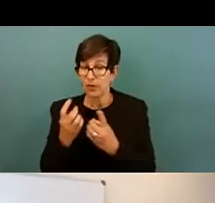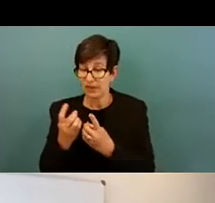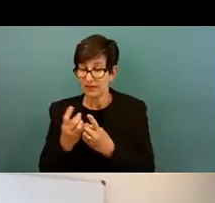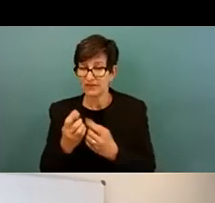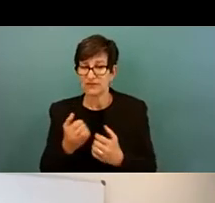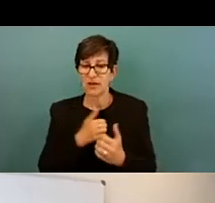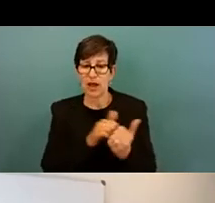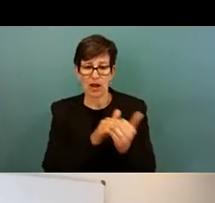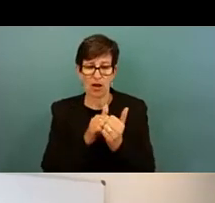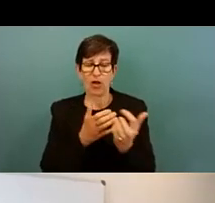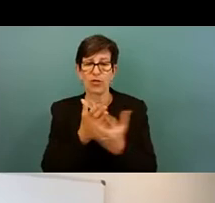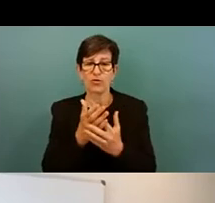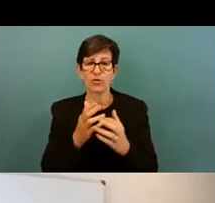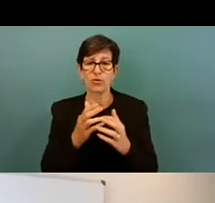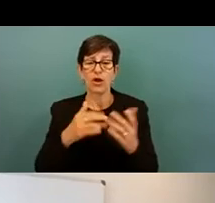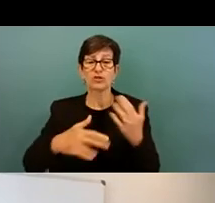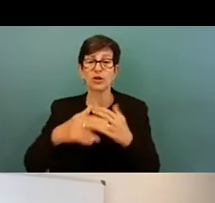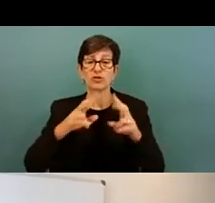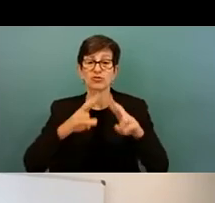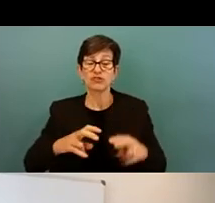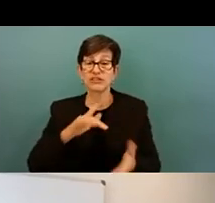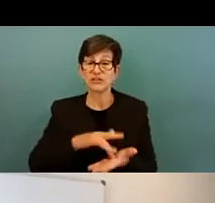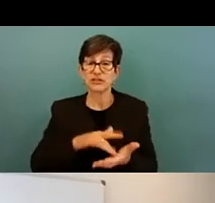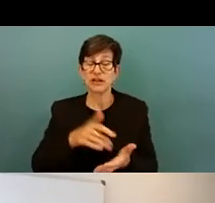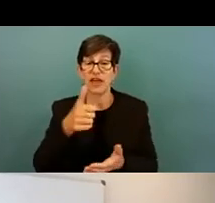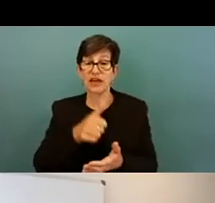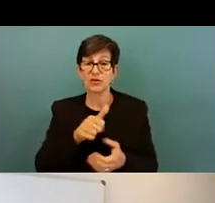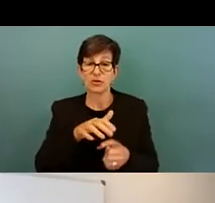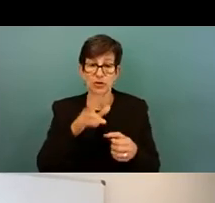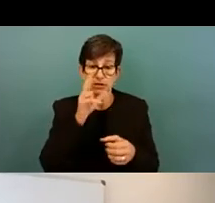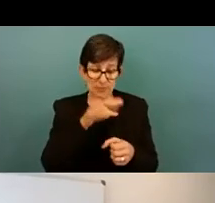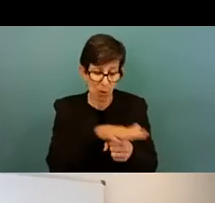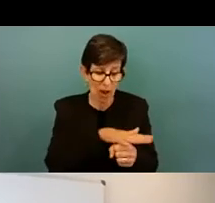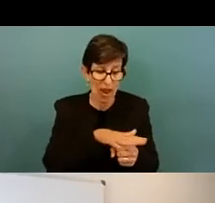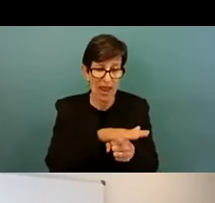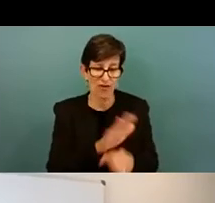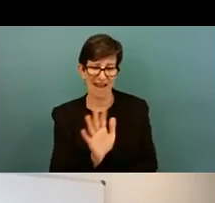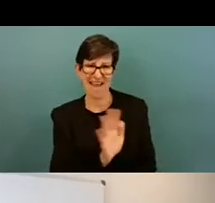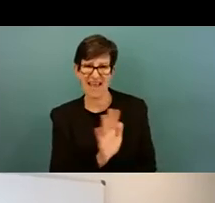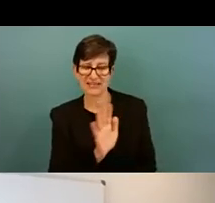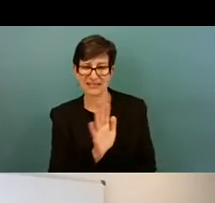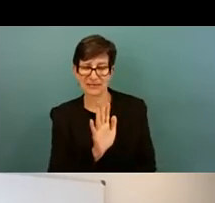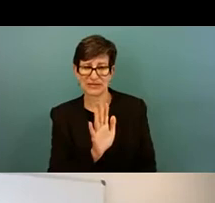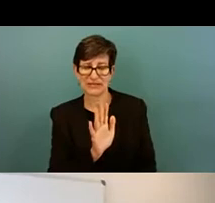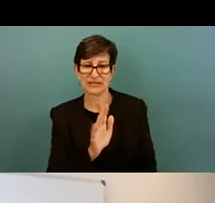Research Centre use small area estimates in relation to the data that relates to the regions